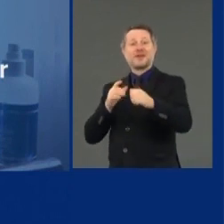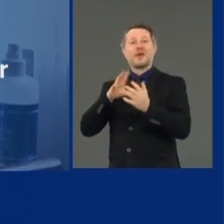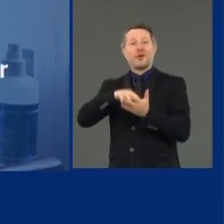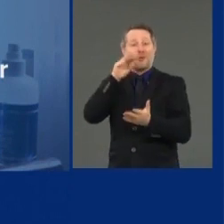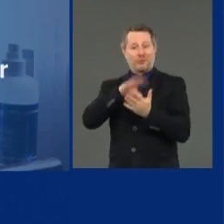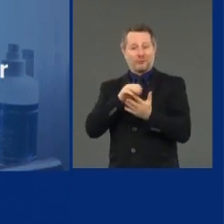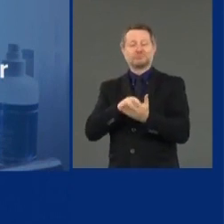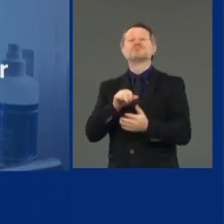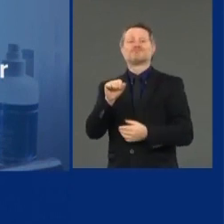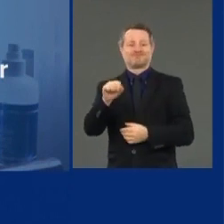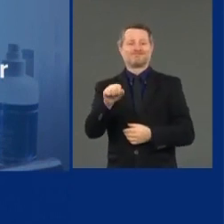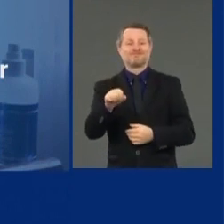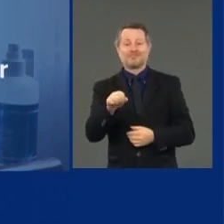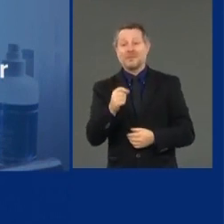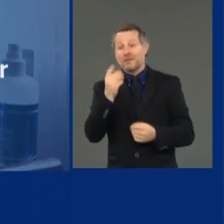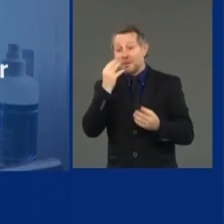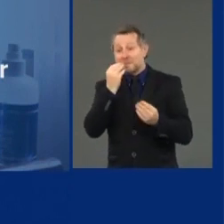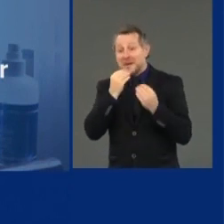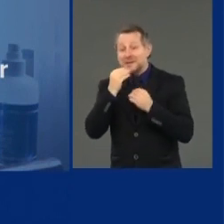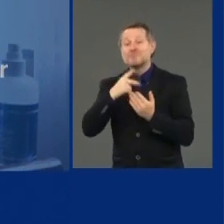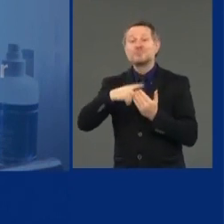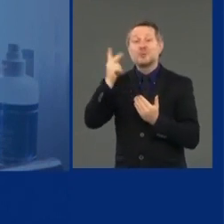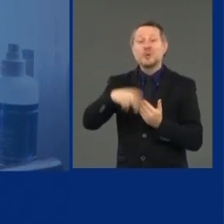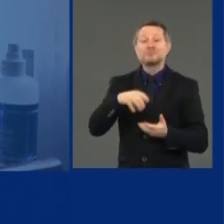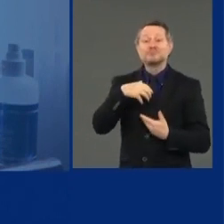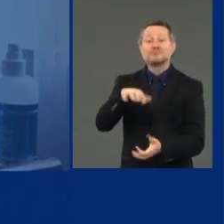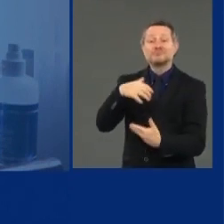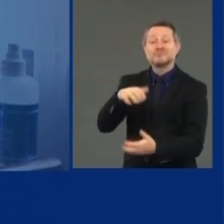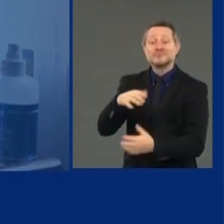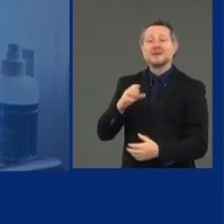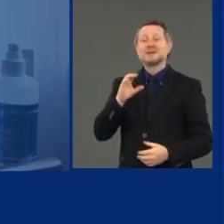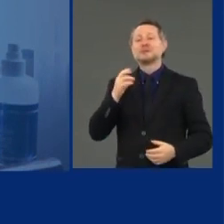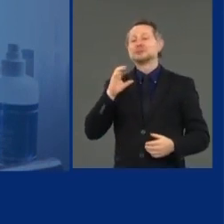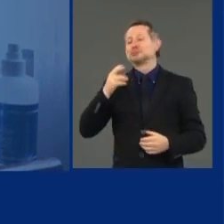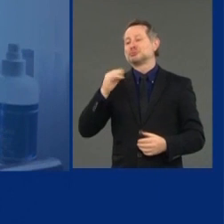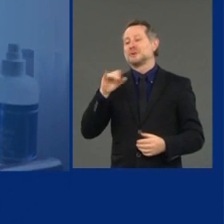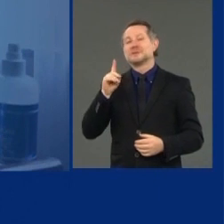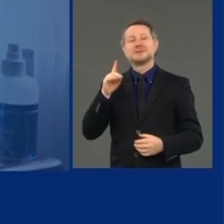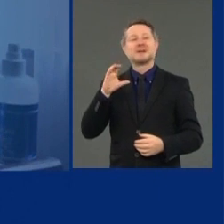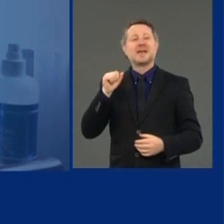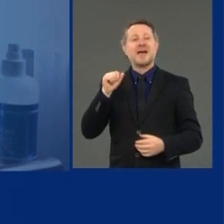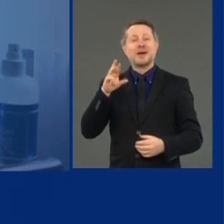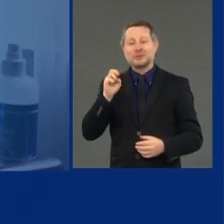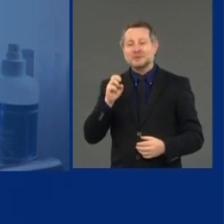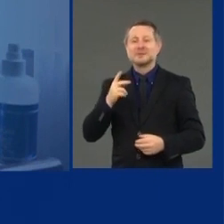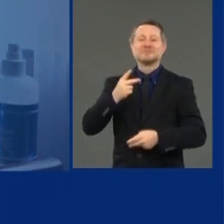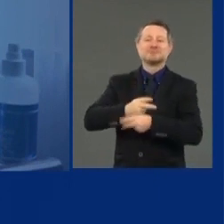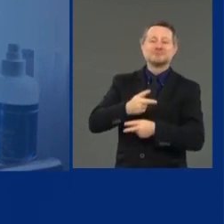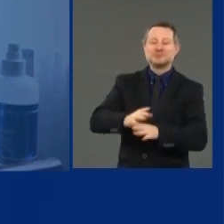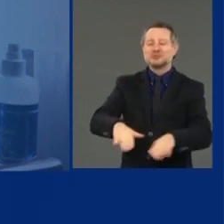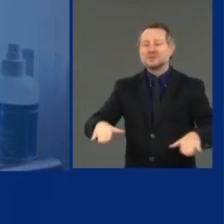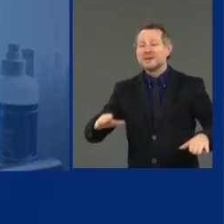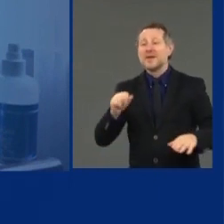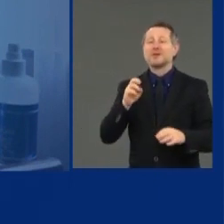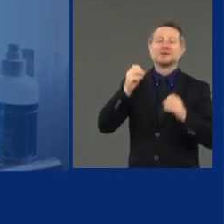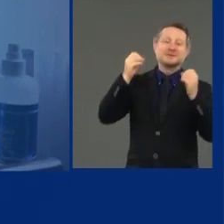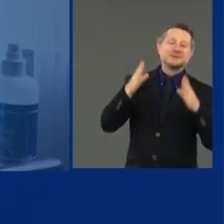TEACHING. IT WILL BE THROUGH DISTANCE LEARNING AND MEAL PROGRAMS AND